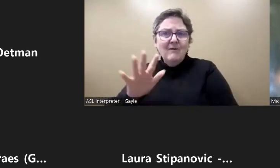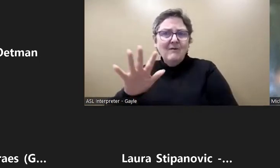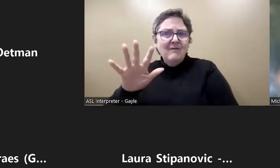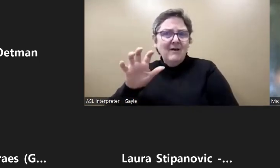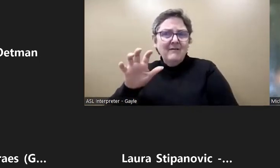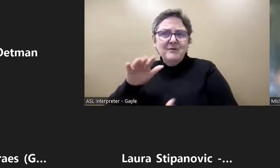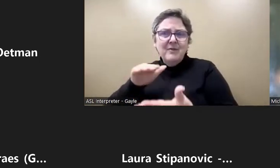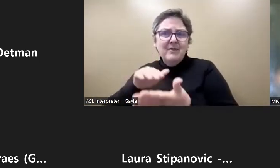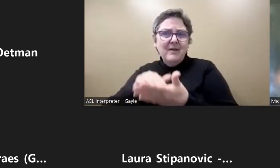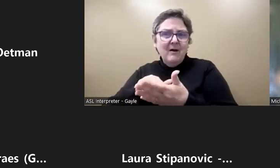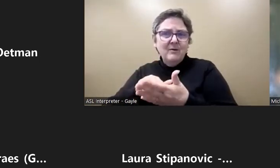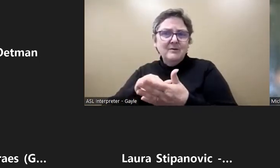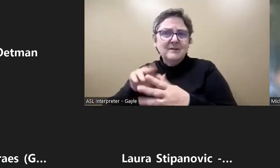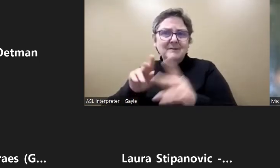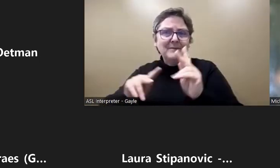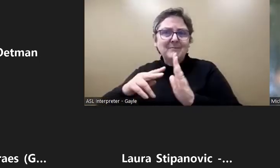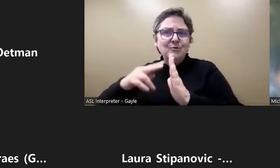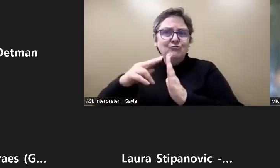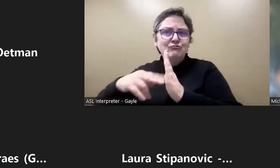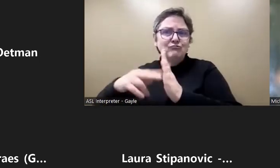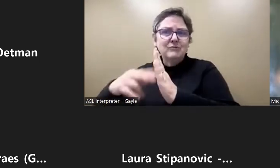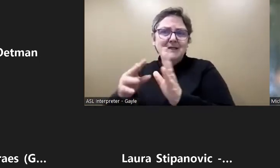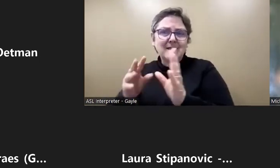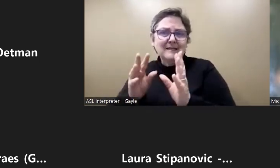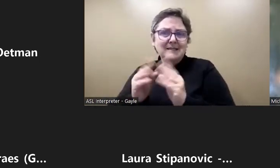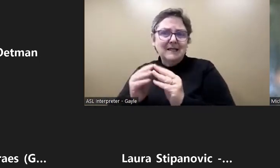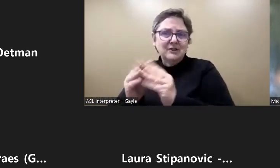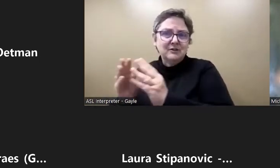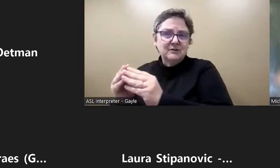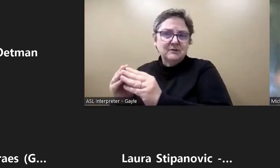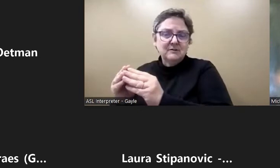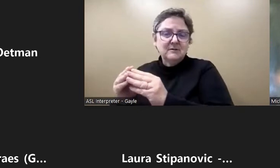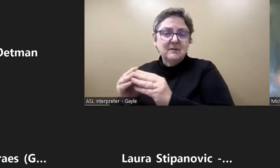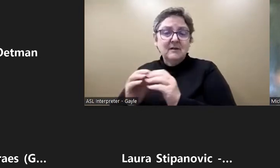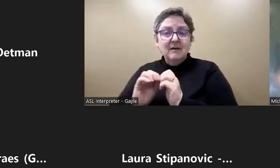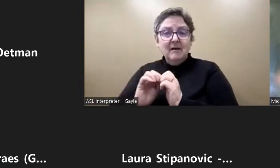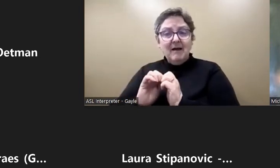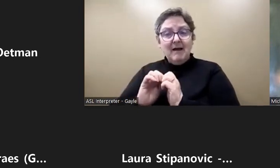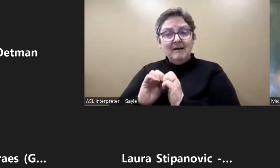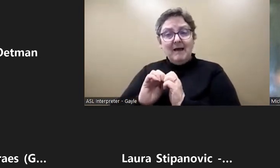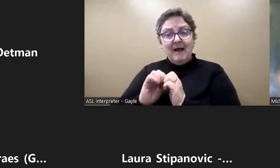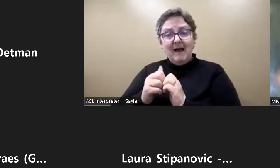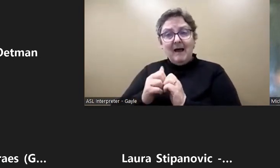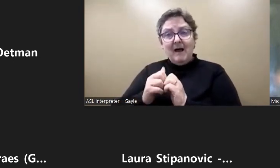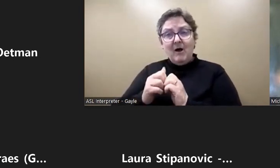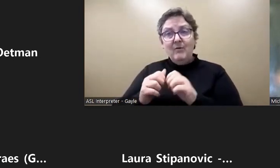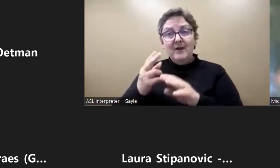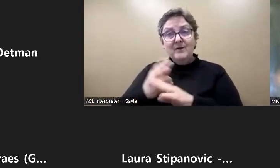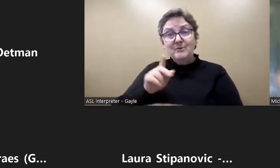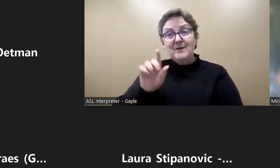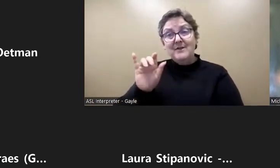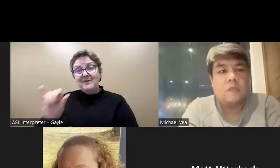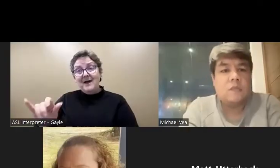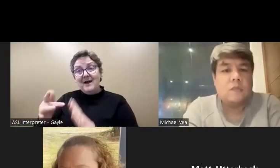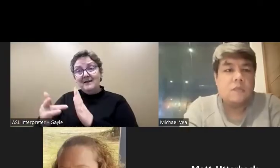the Bloom Reader as an offline reader with other technologies was that they used WhatsApp